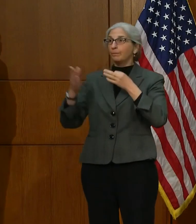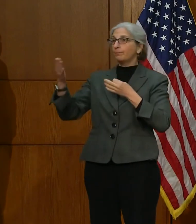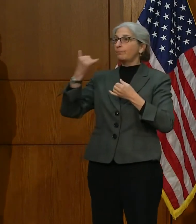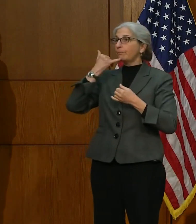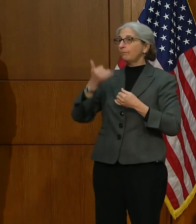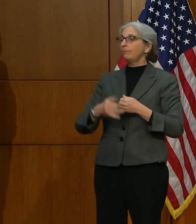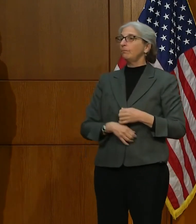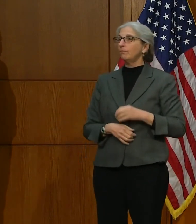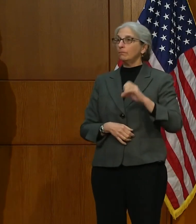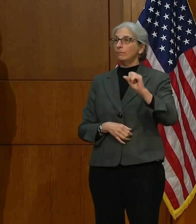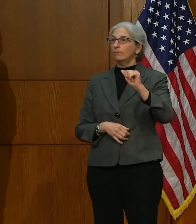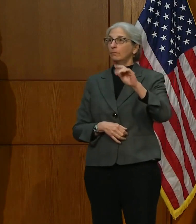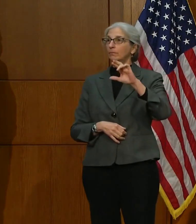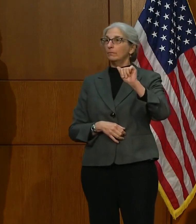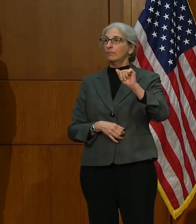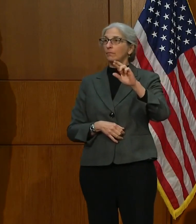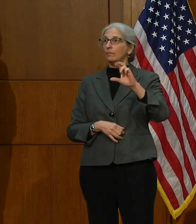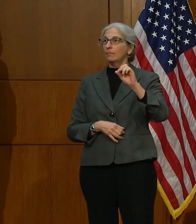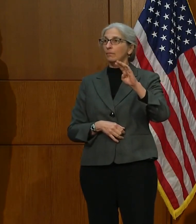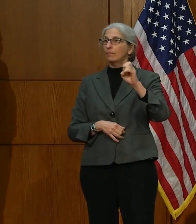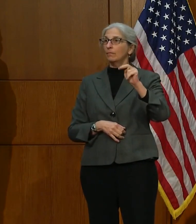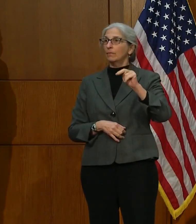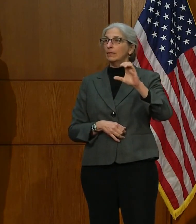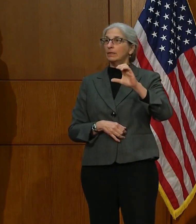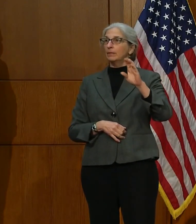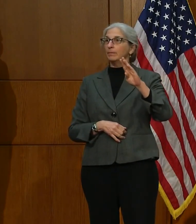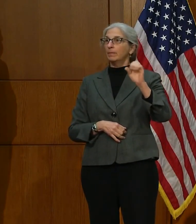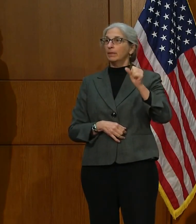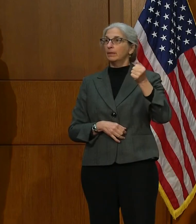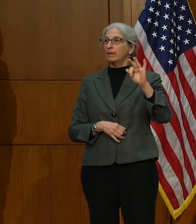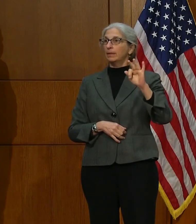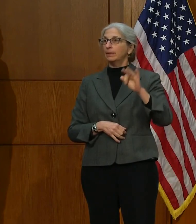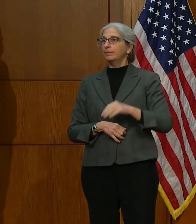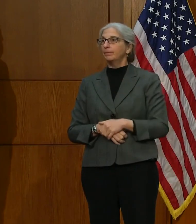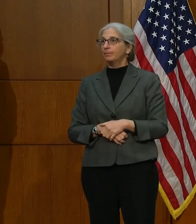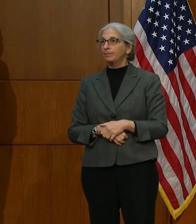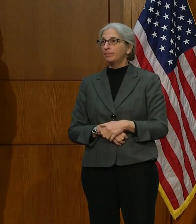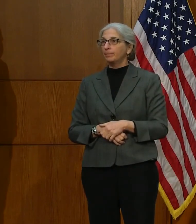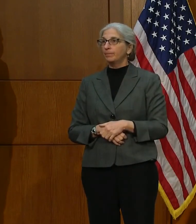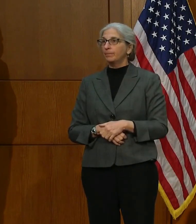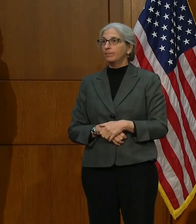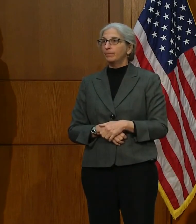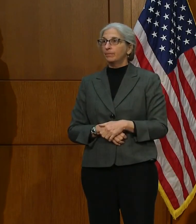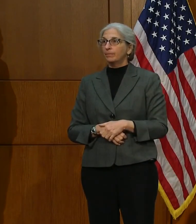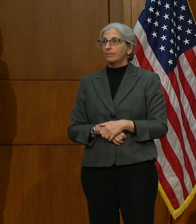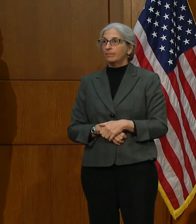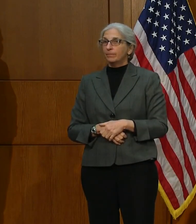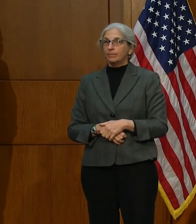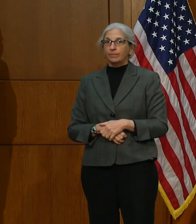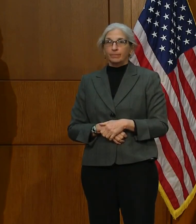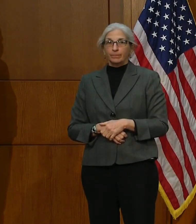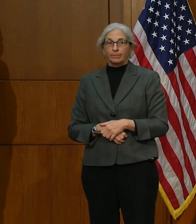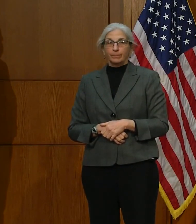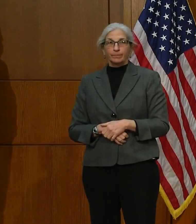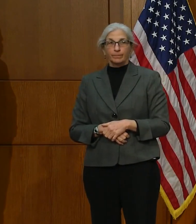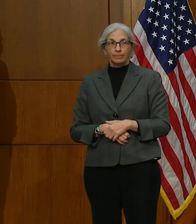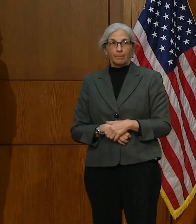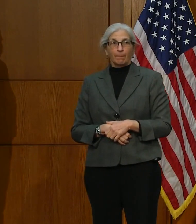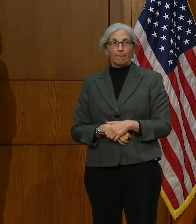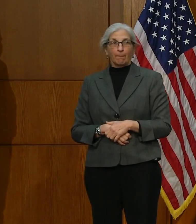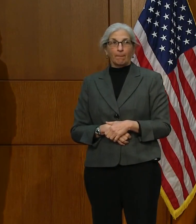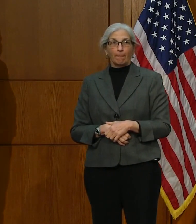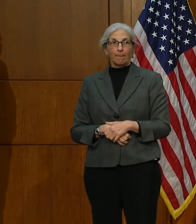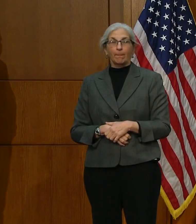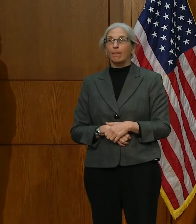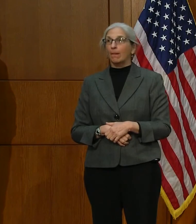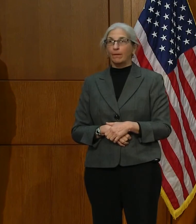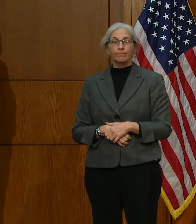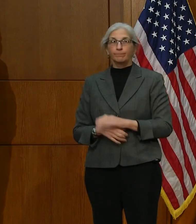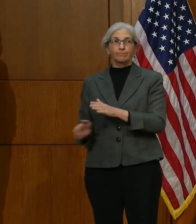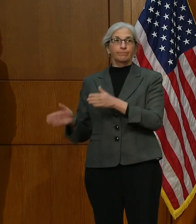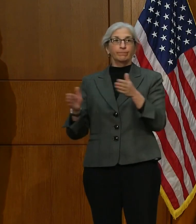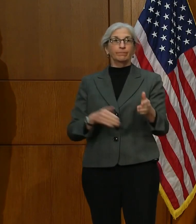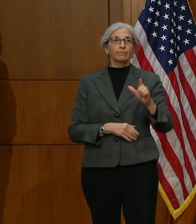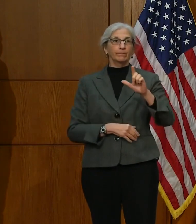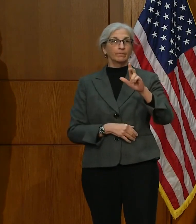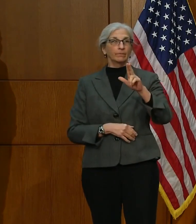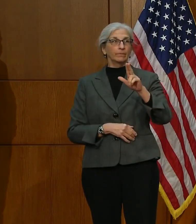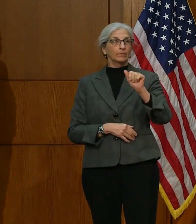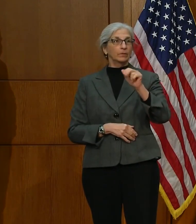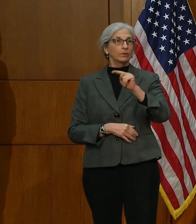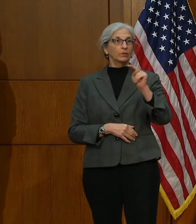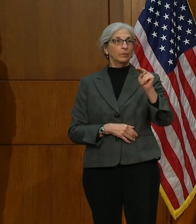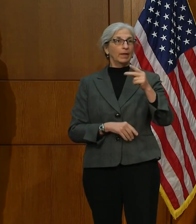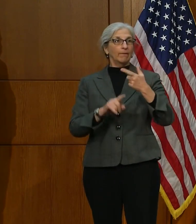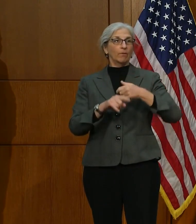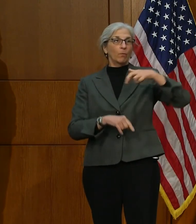RUNNING VERY SOON. YOU'RE